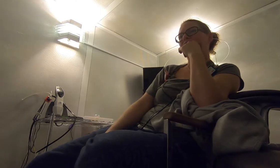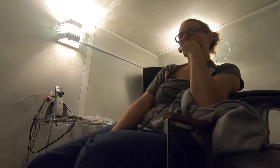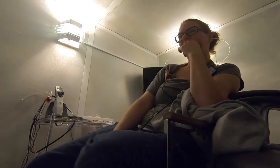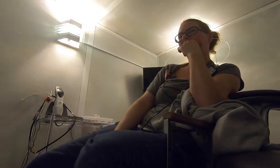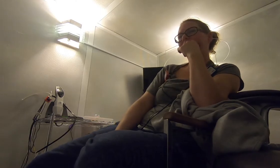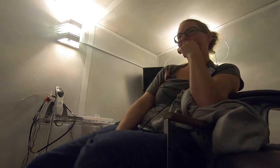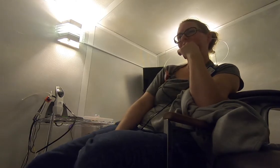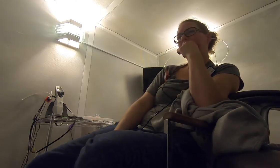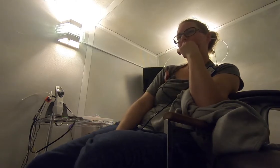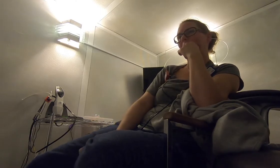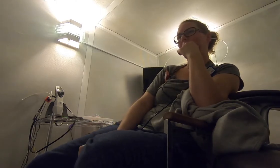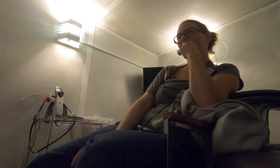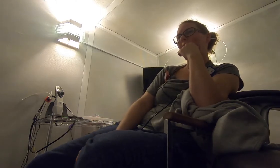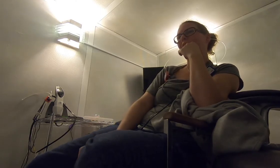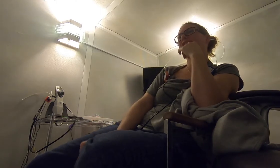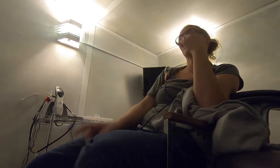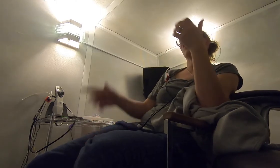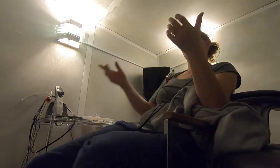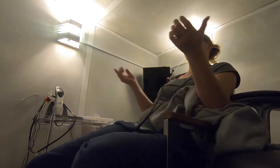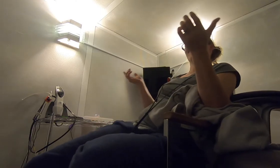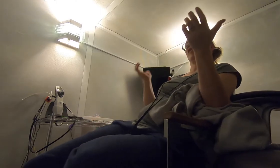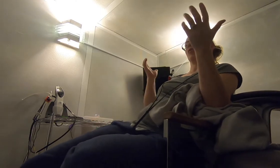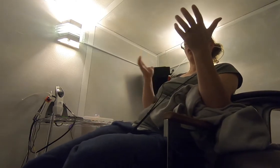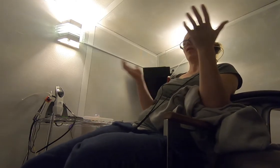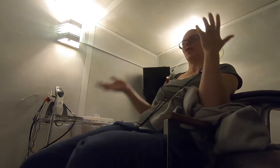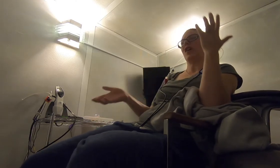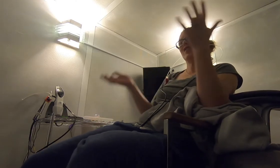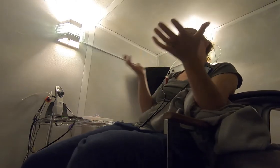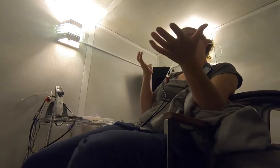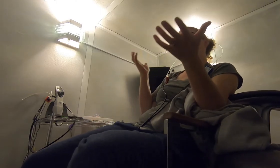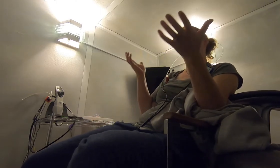whichever you may thinks it better if you want to try to do both